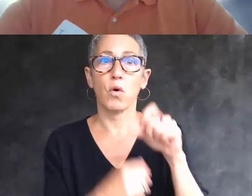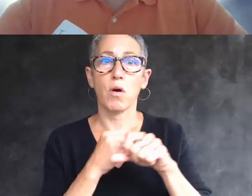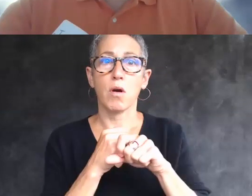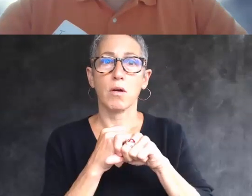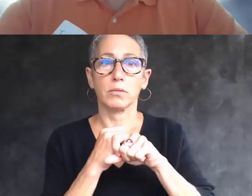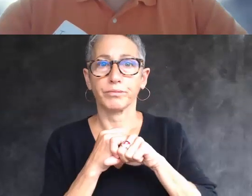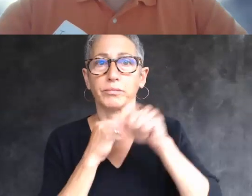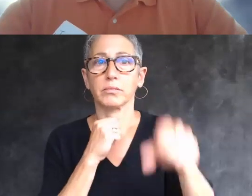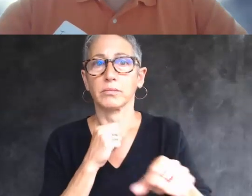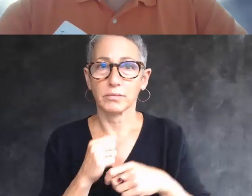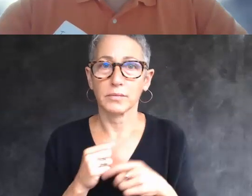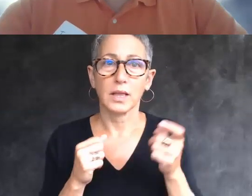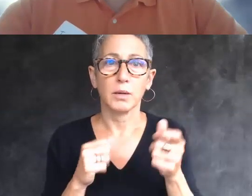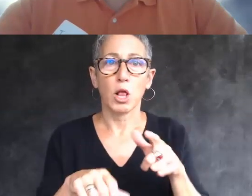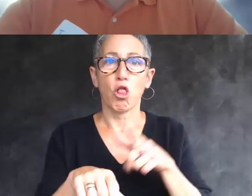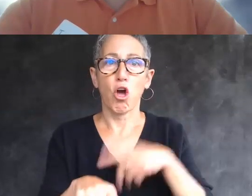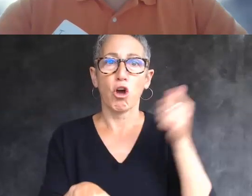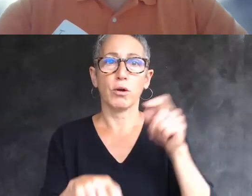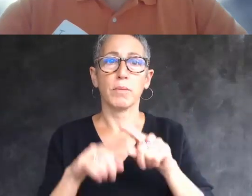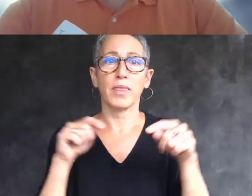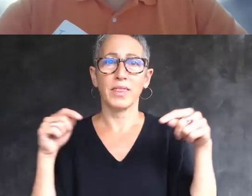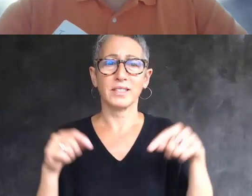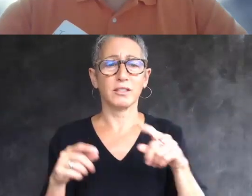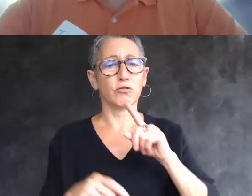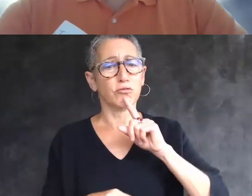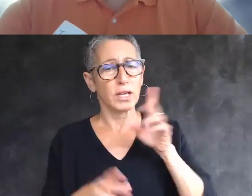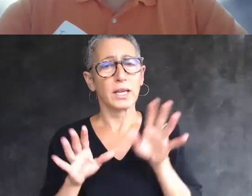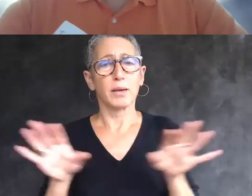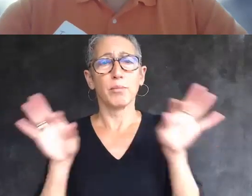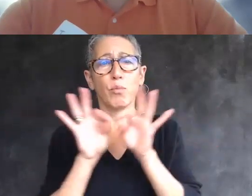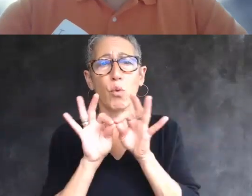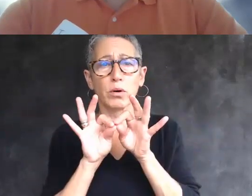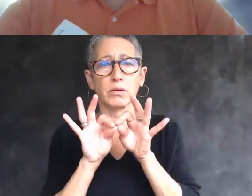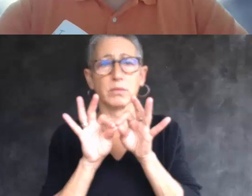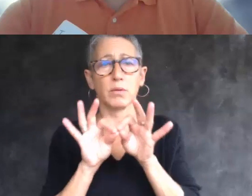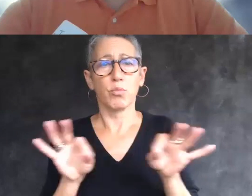But this was a really, really important and valuable conversation, which I think has